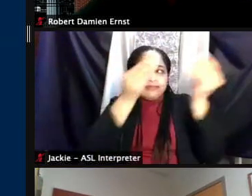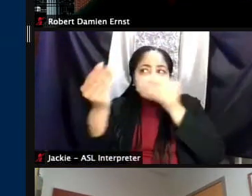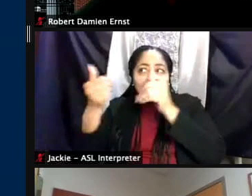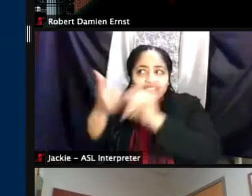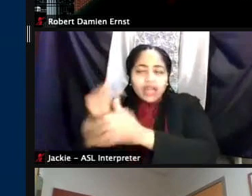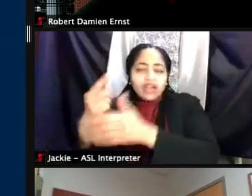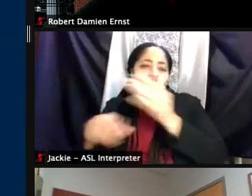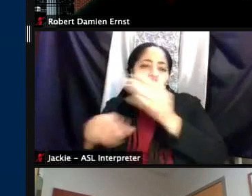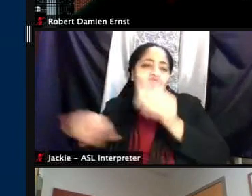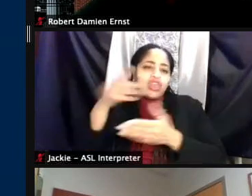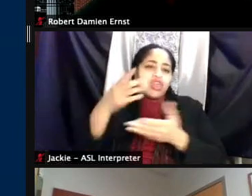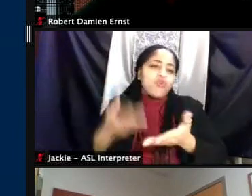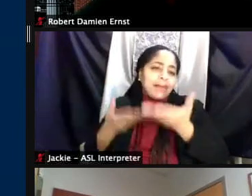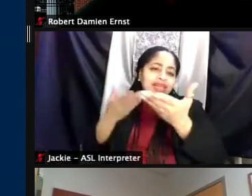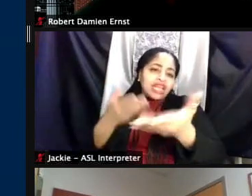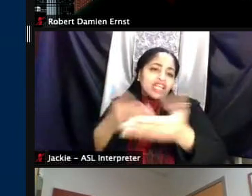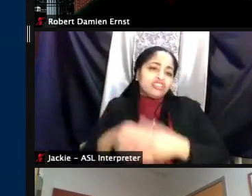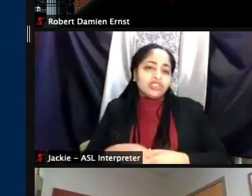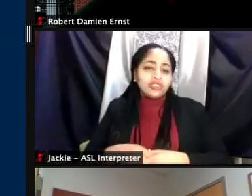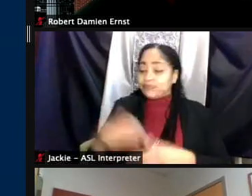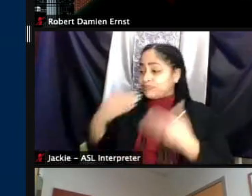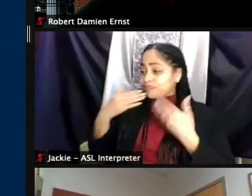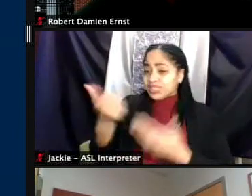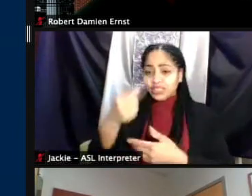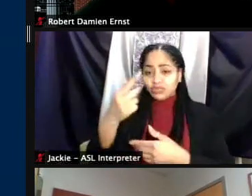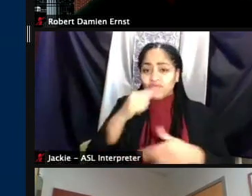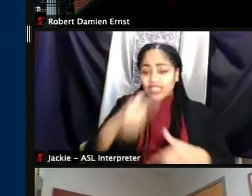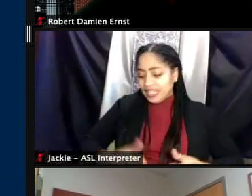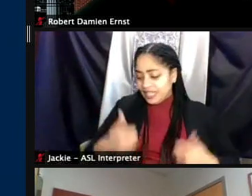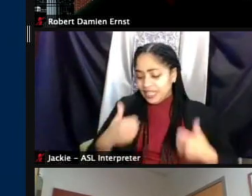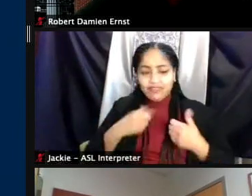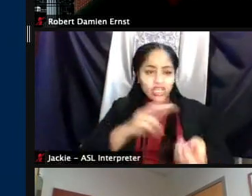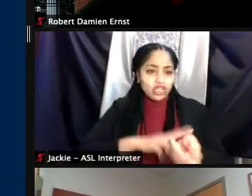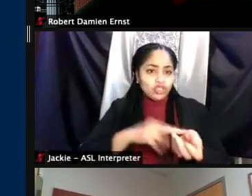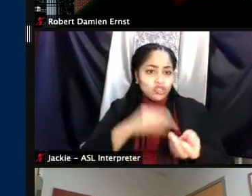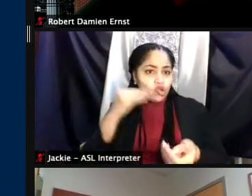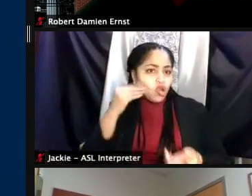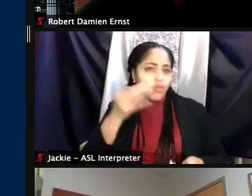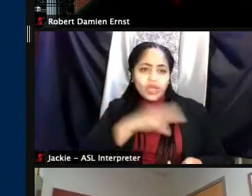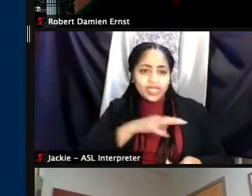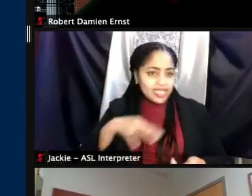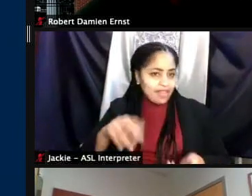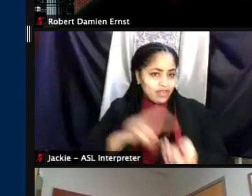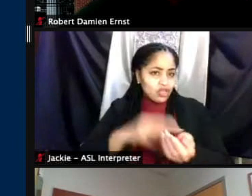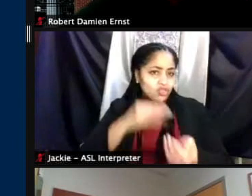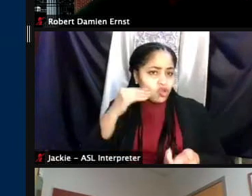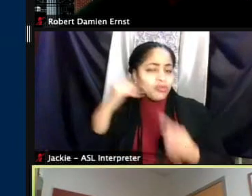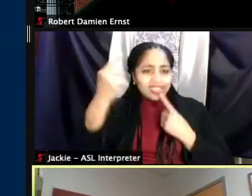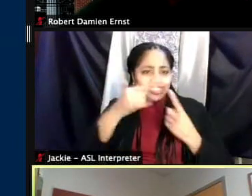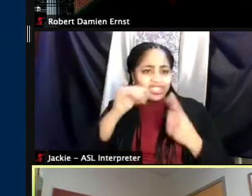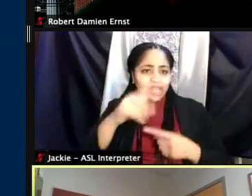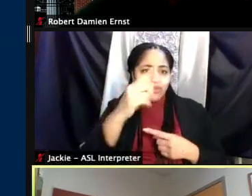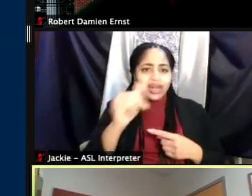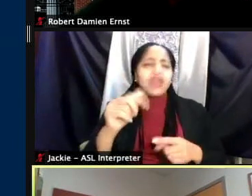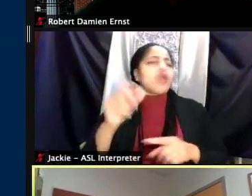And I'll just add that anyone living in a nursing home... And again staff in the nursing home are also considered in that 1A. - Oh, absolutely.